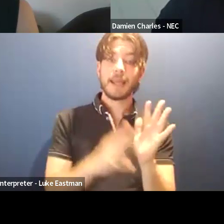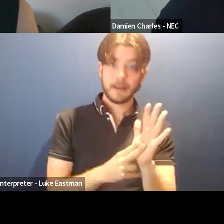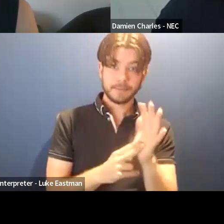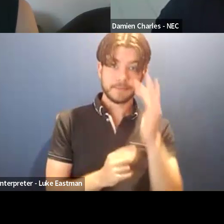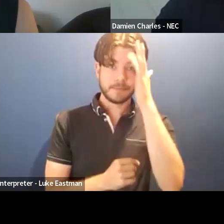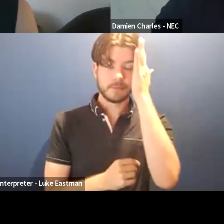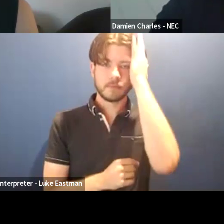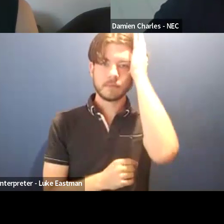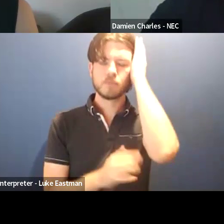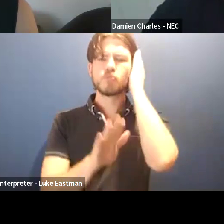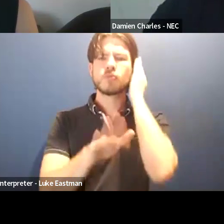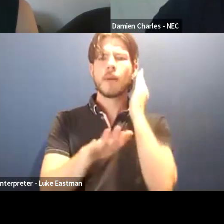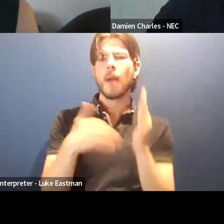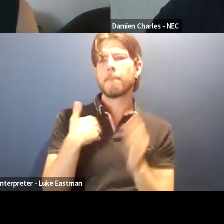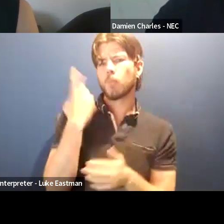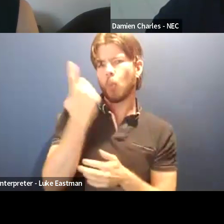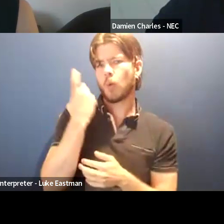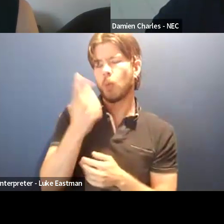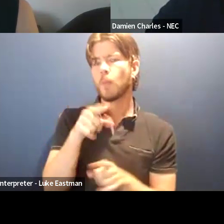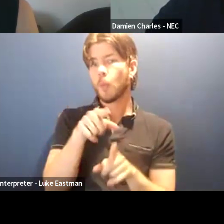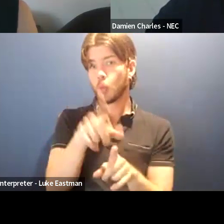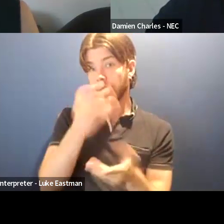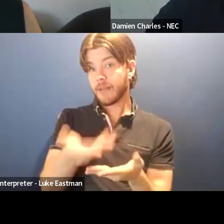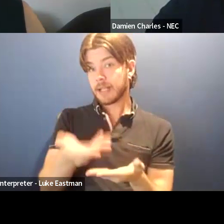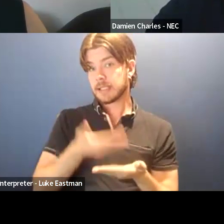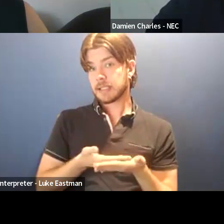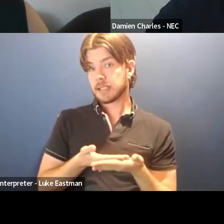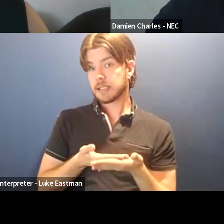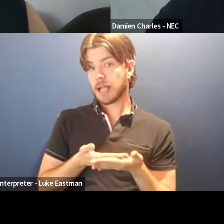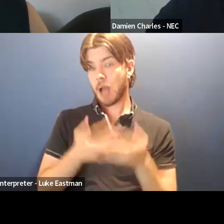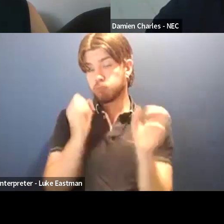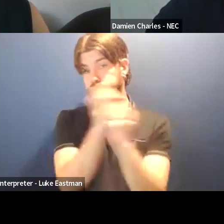Damien, I'm just wondering if you could